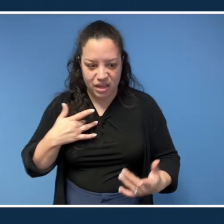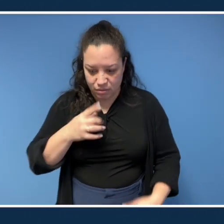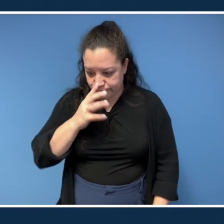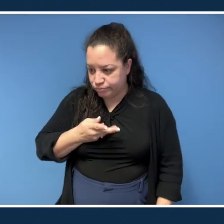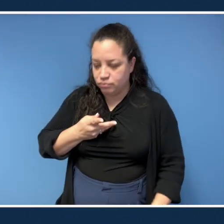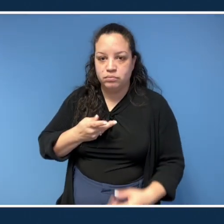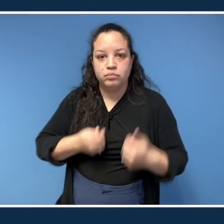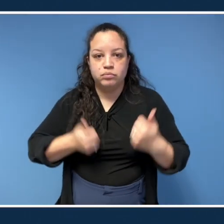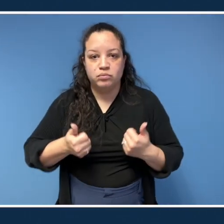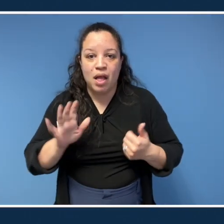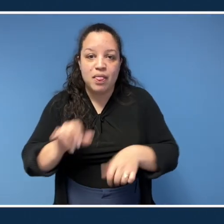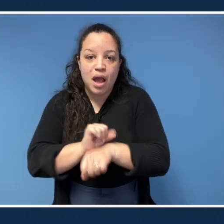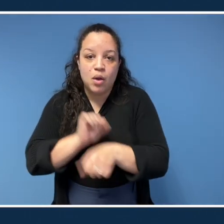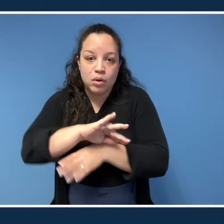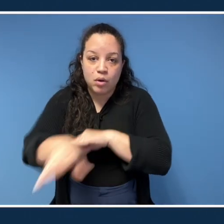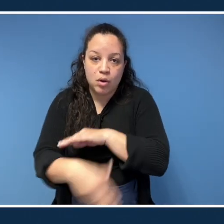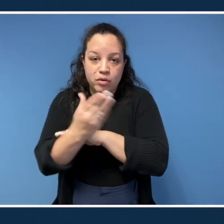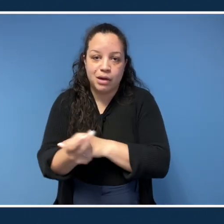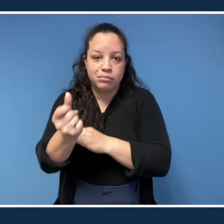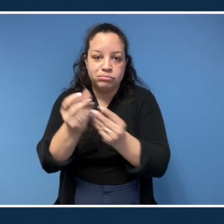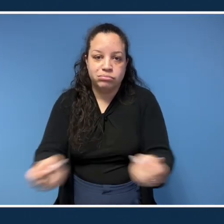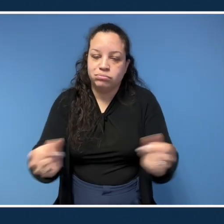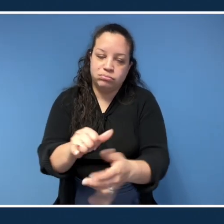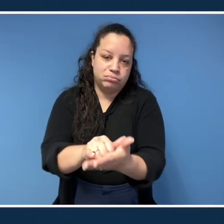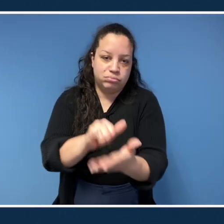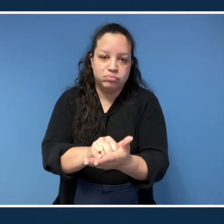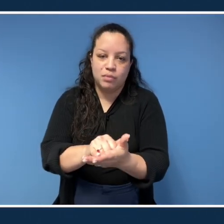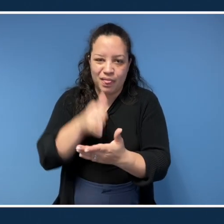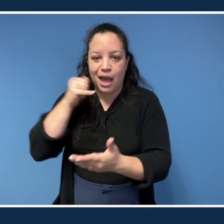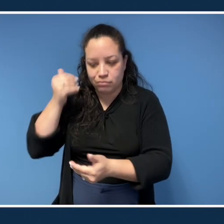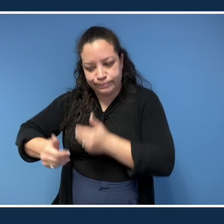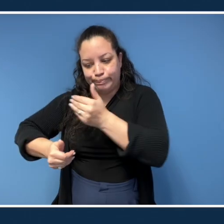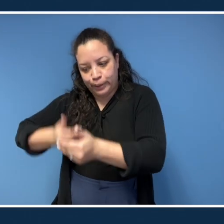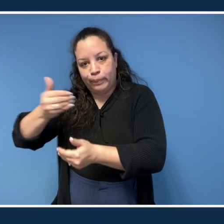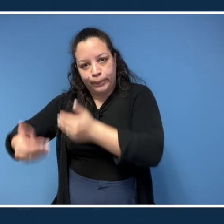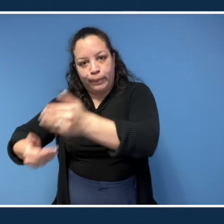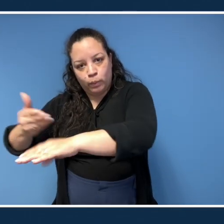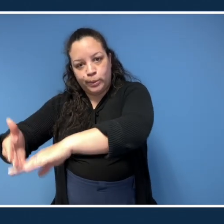Nobody's expecting that to happen overnight specifically. It does take time to build that